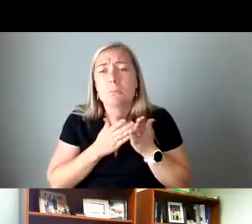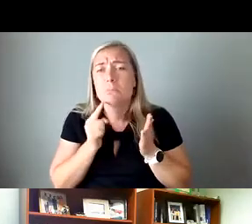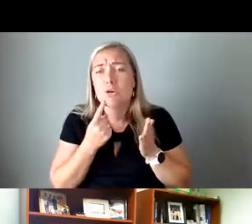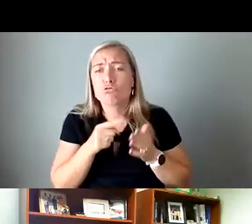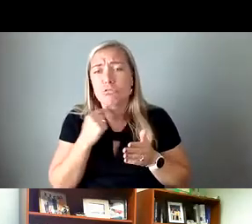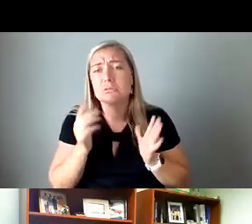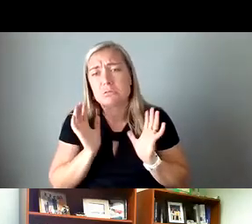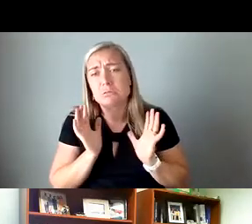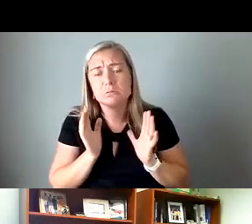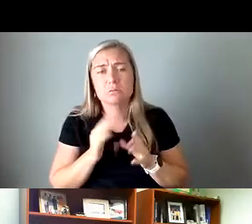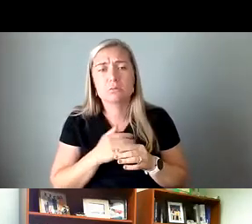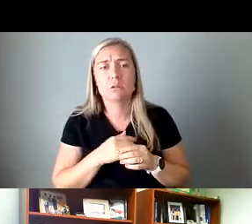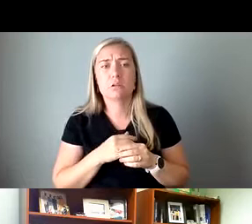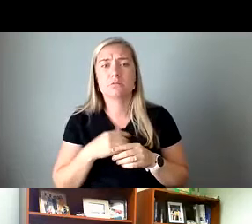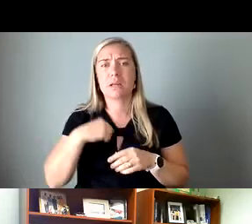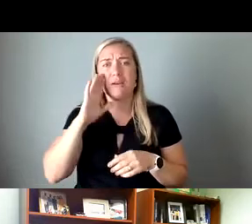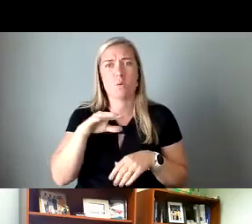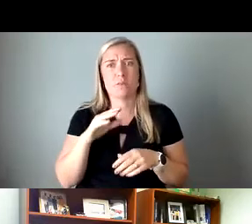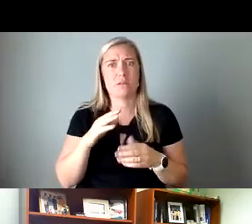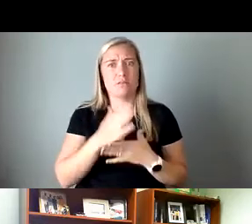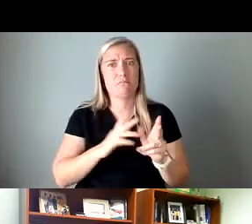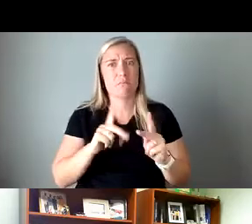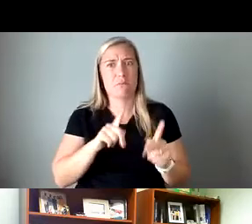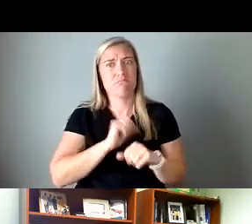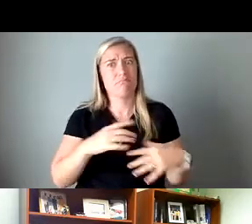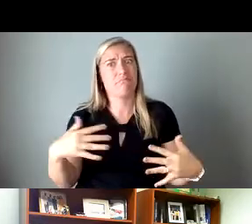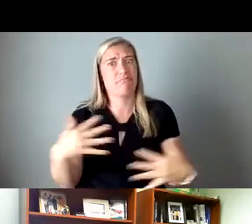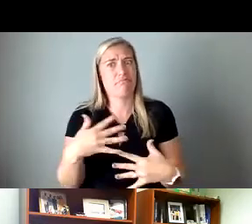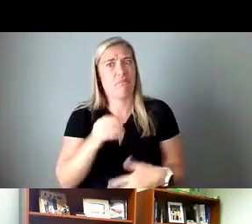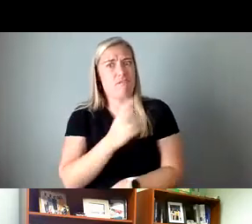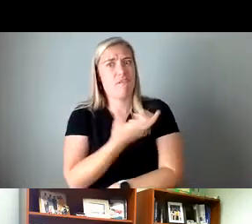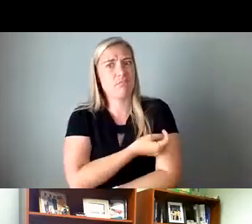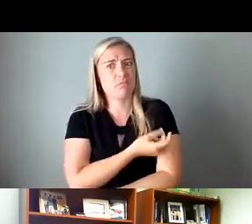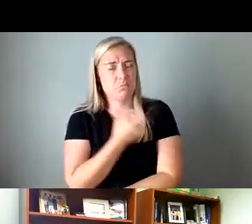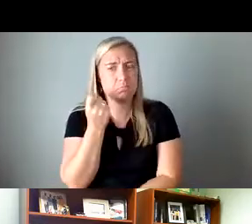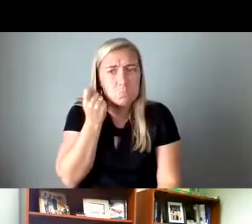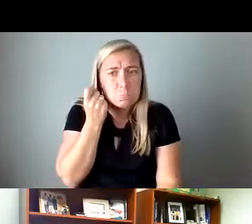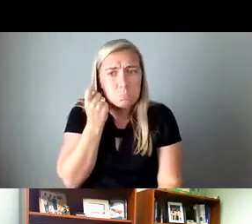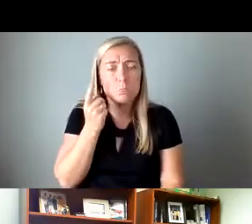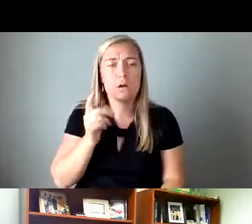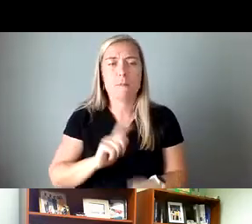in communities. There's a there's a lot of misconceptions surrounding these